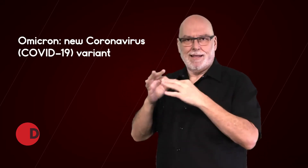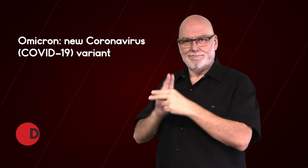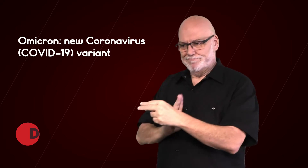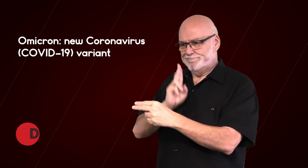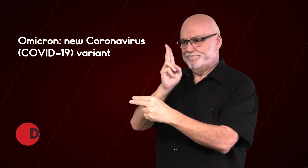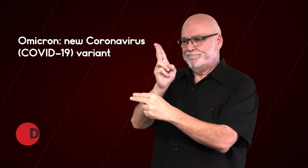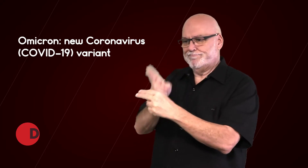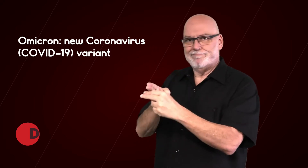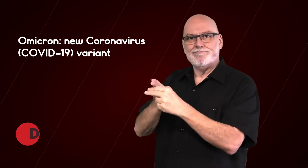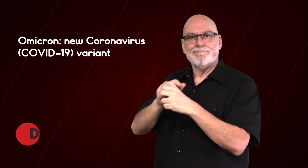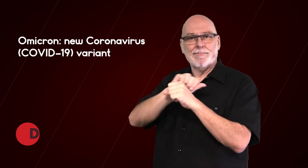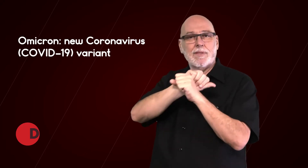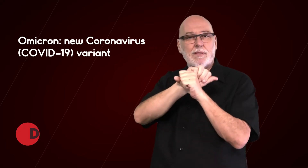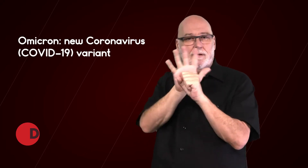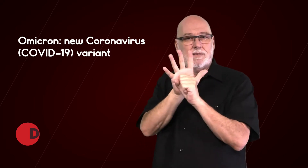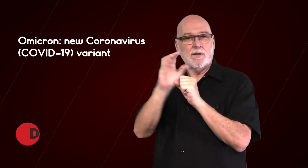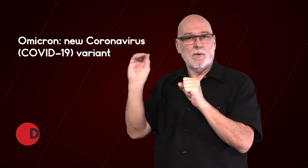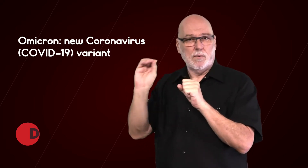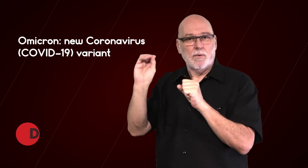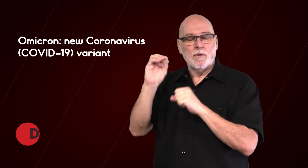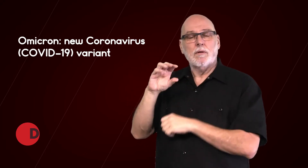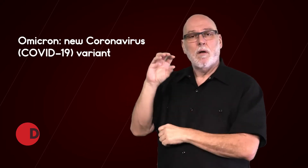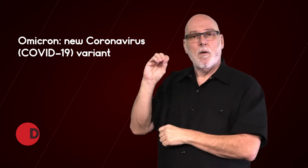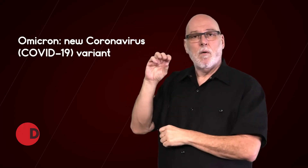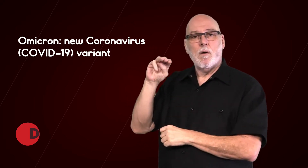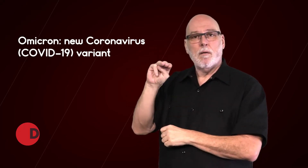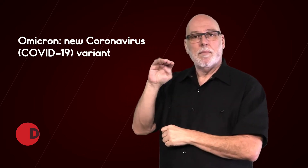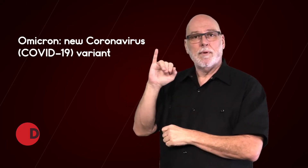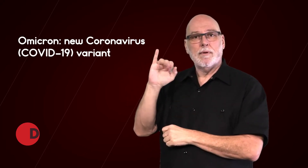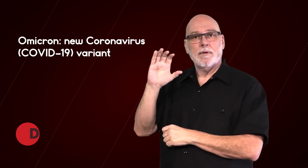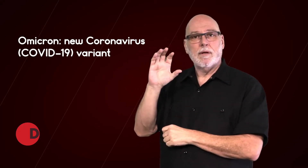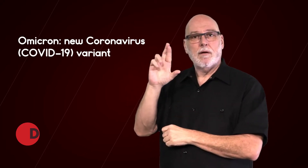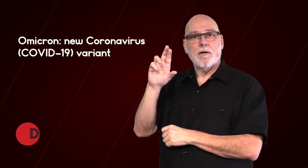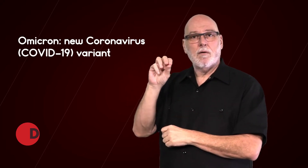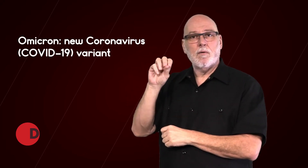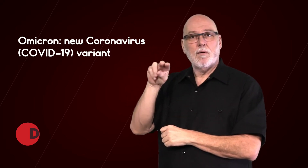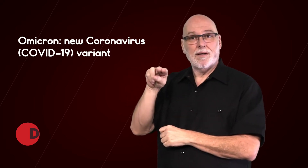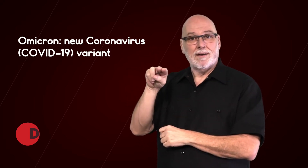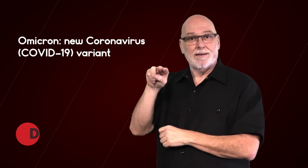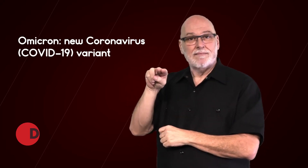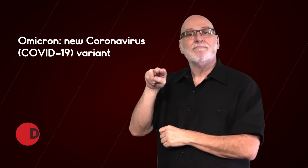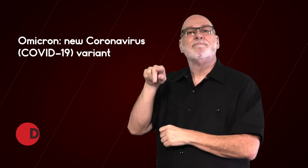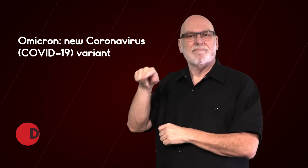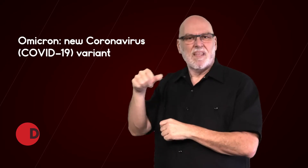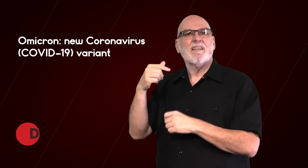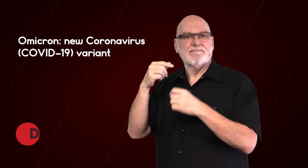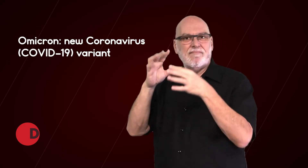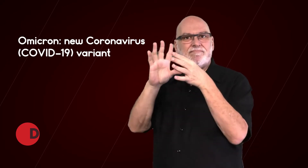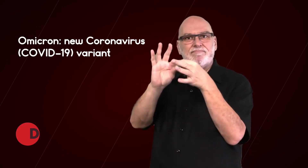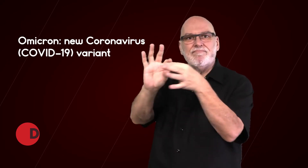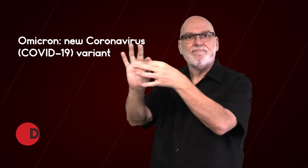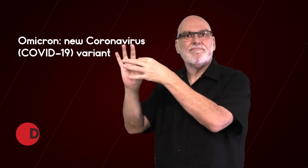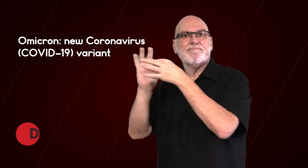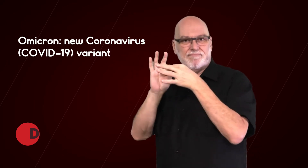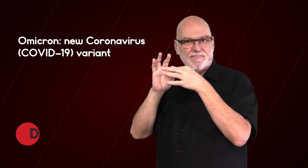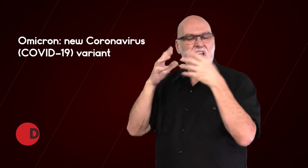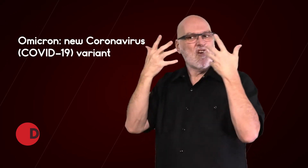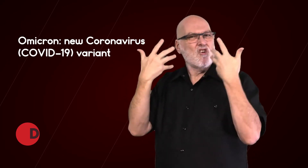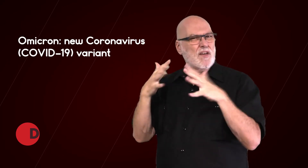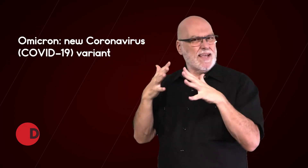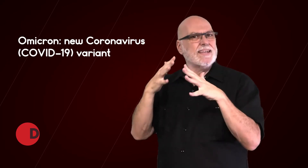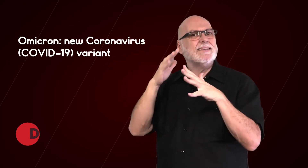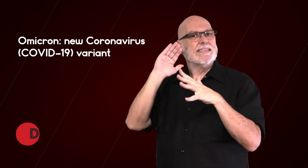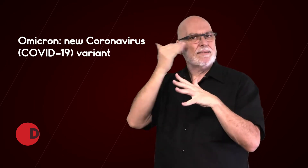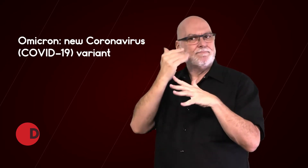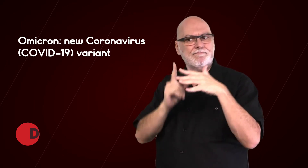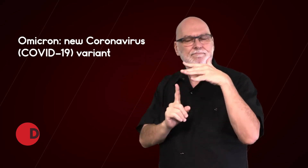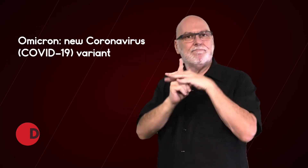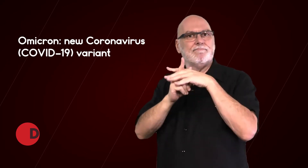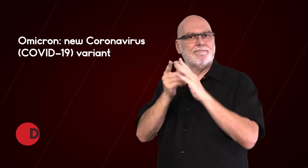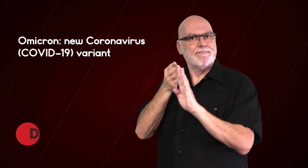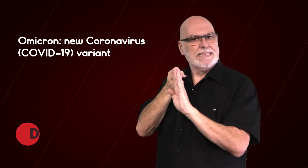It is called Omicron and there are some reports that